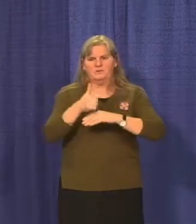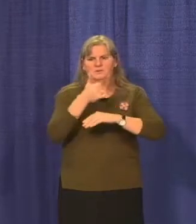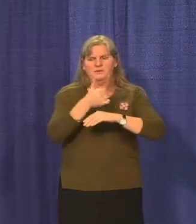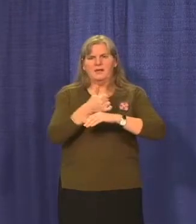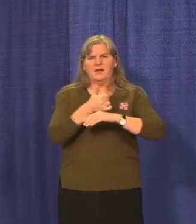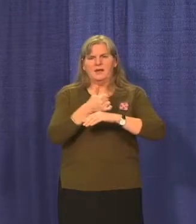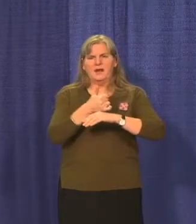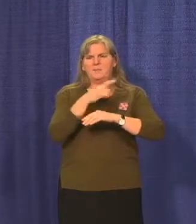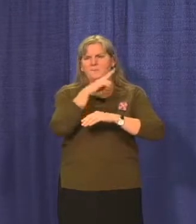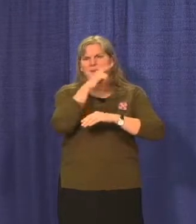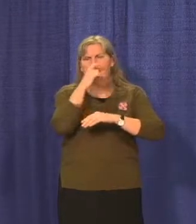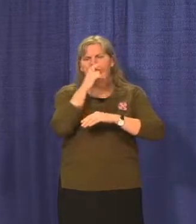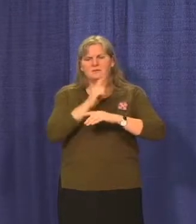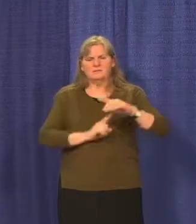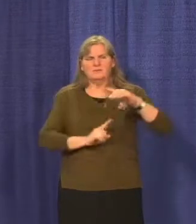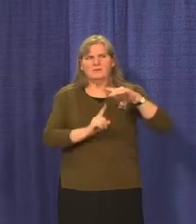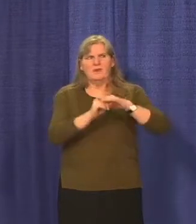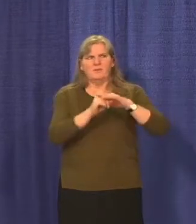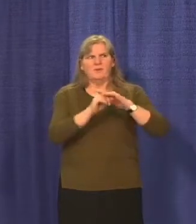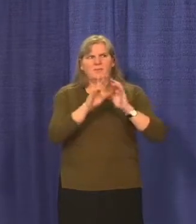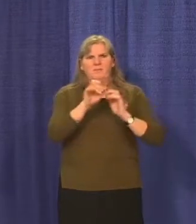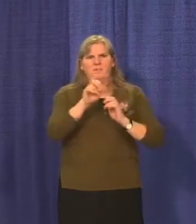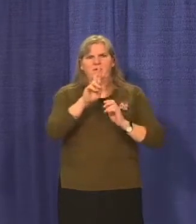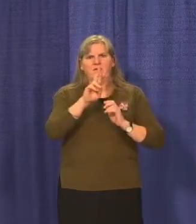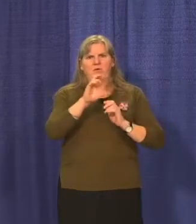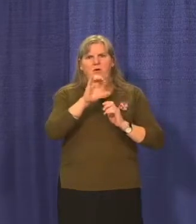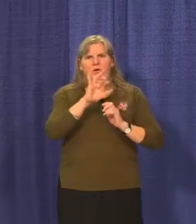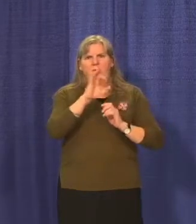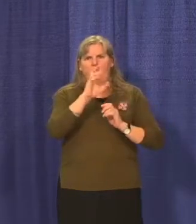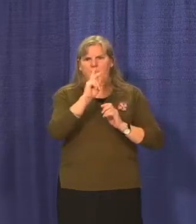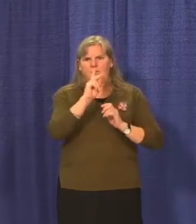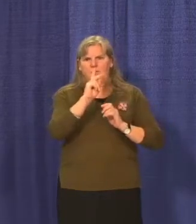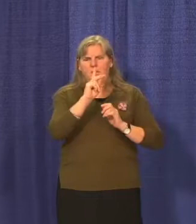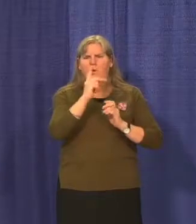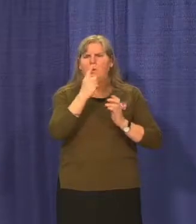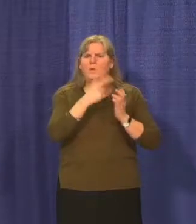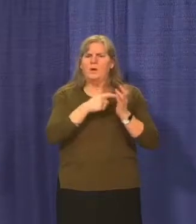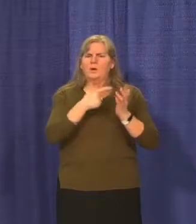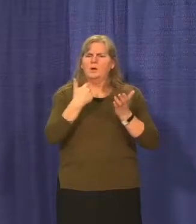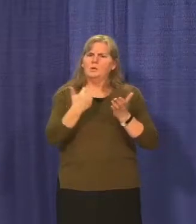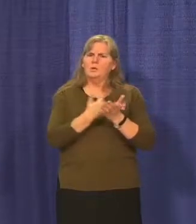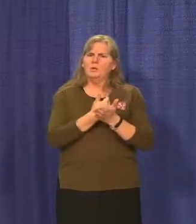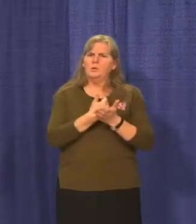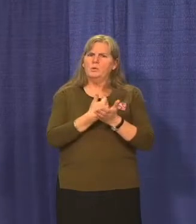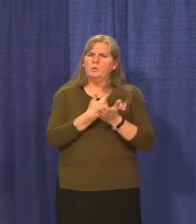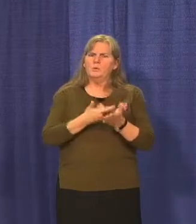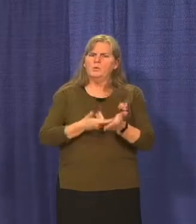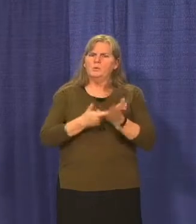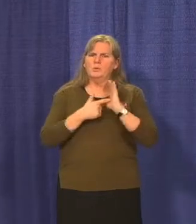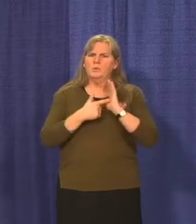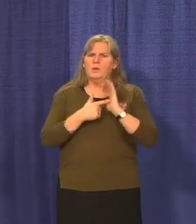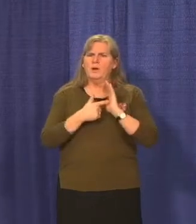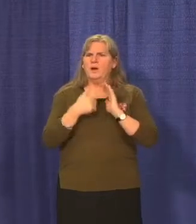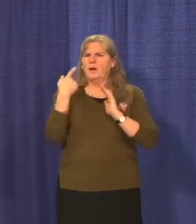given the incident that happened in Beaver Creek, and what new documents will be necessary to